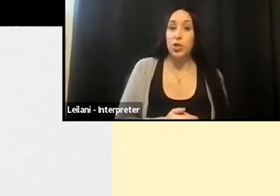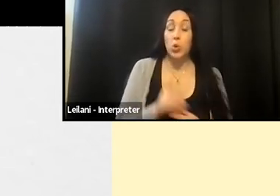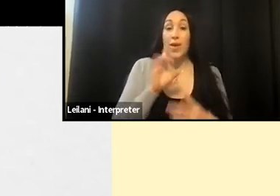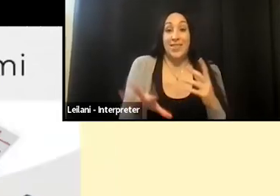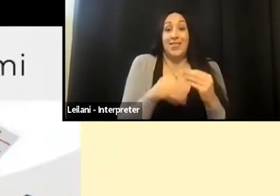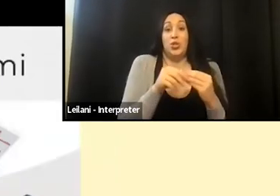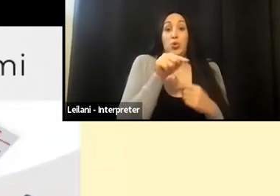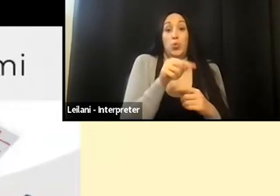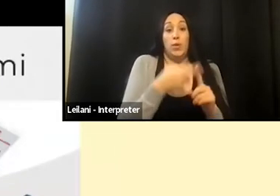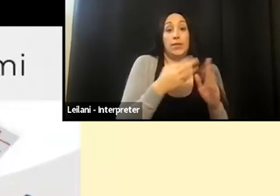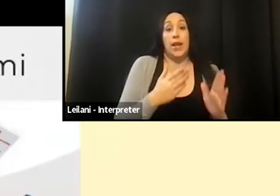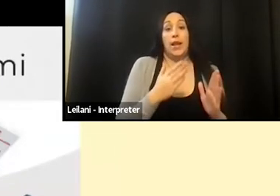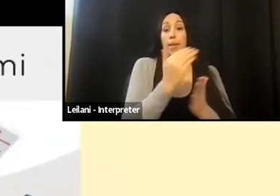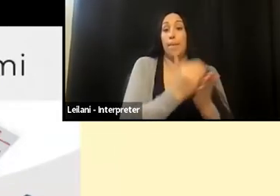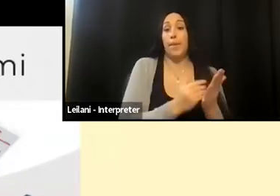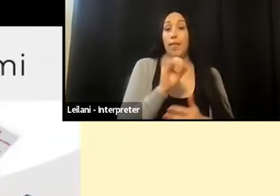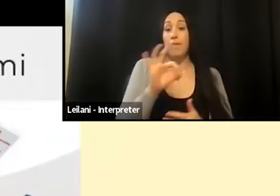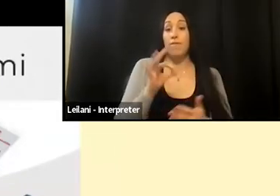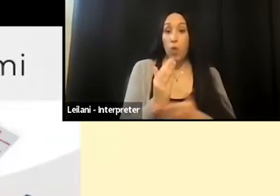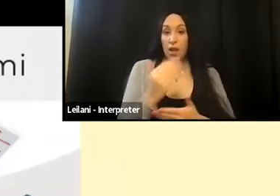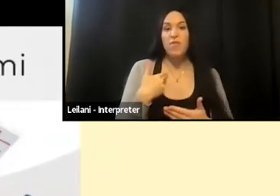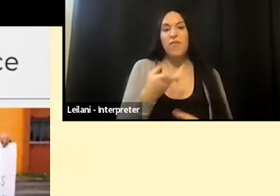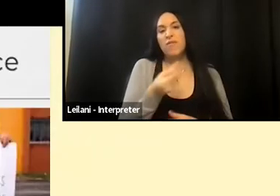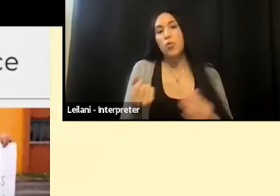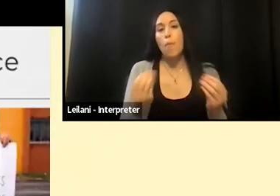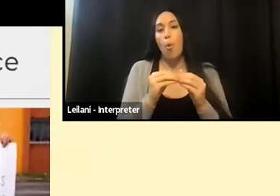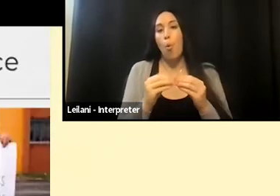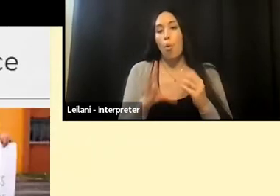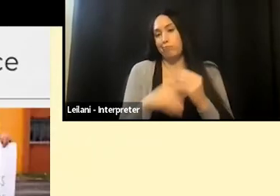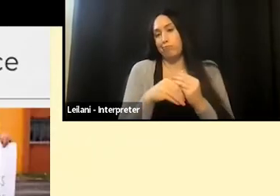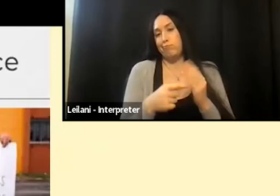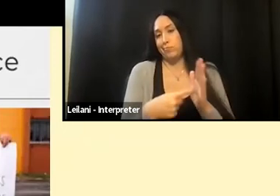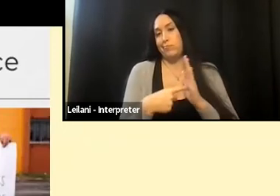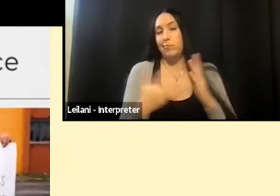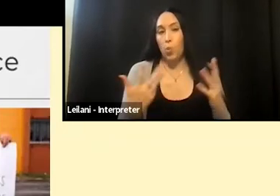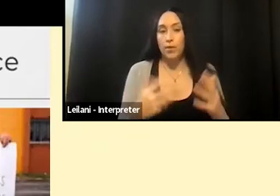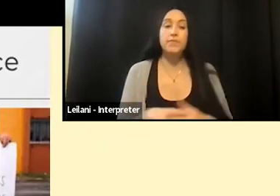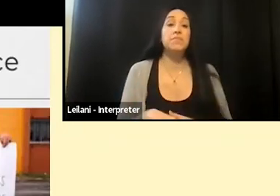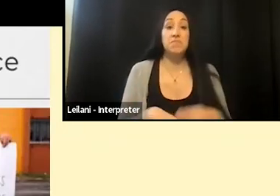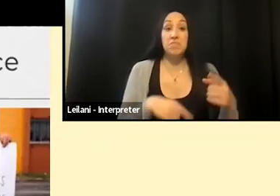we have a few other demands this year. One, we actually already had some success with.